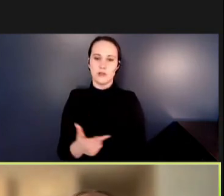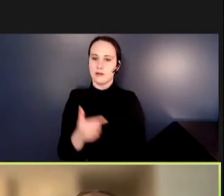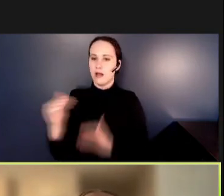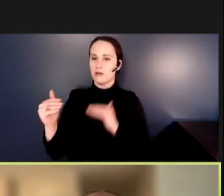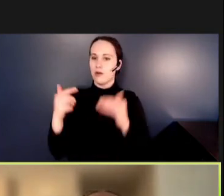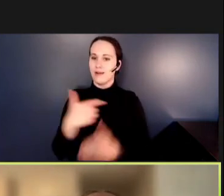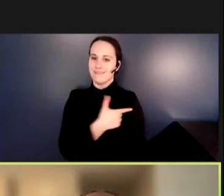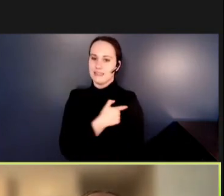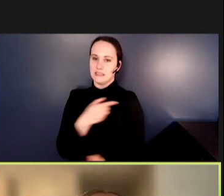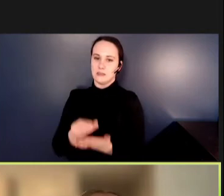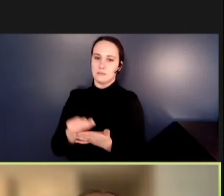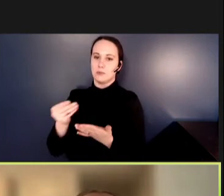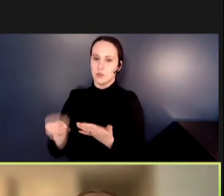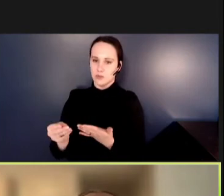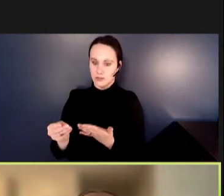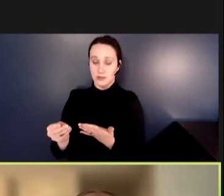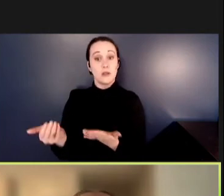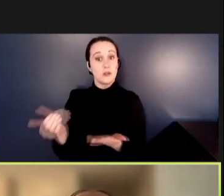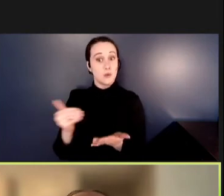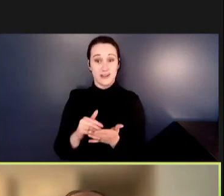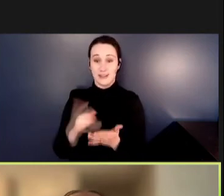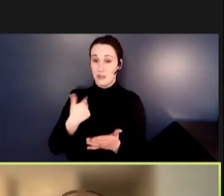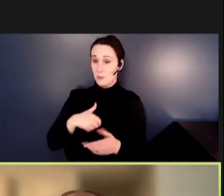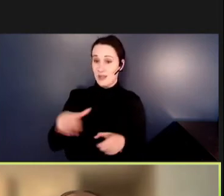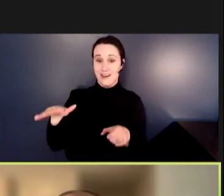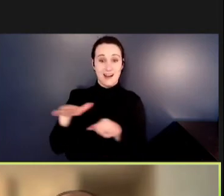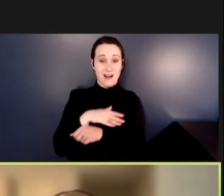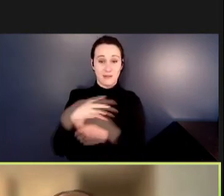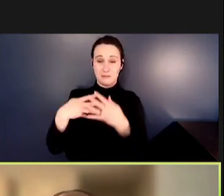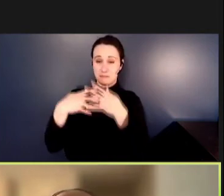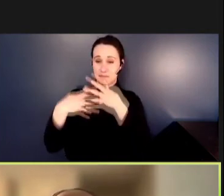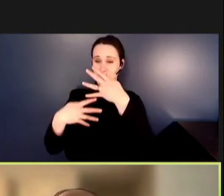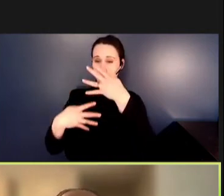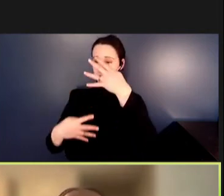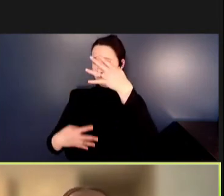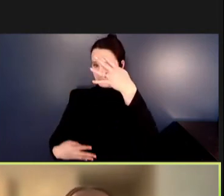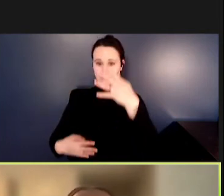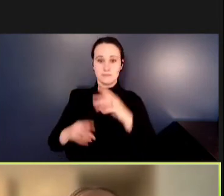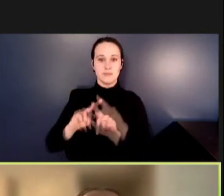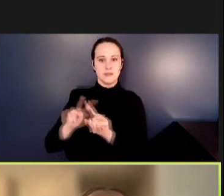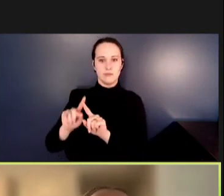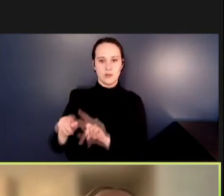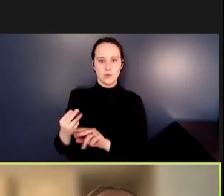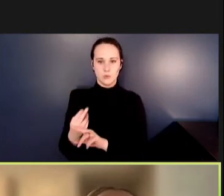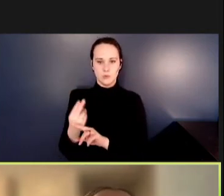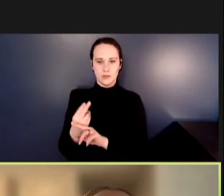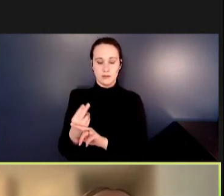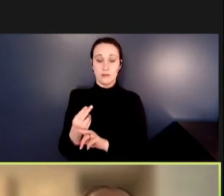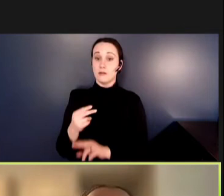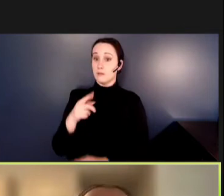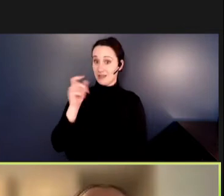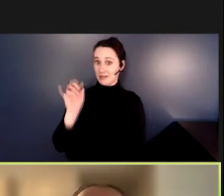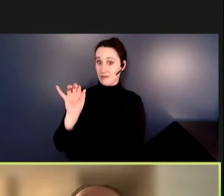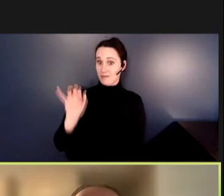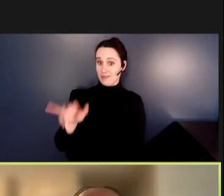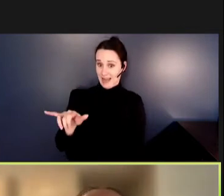So it is covering a very wide array of different uses, and so because of this, very little of that